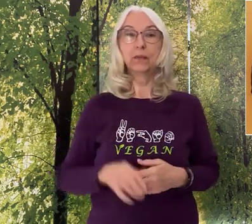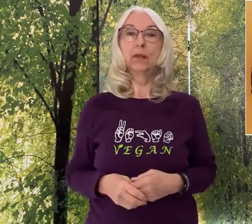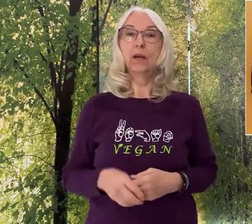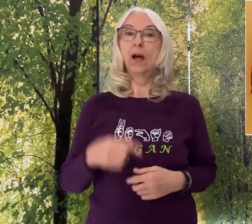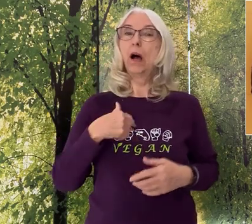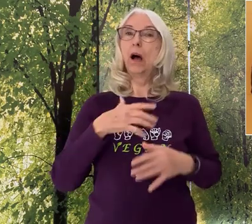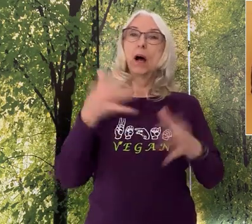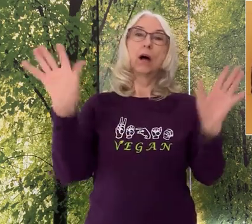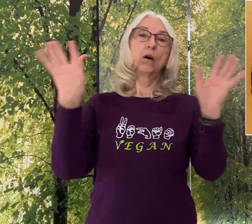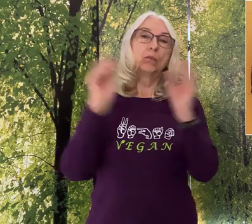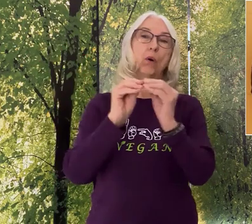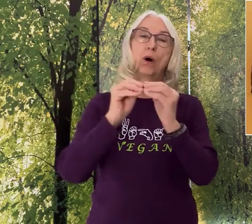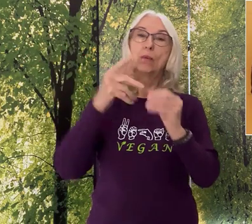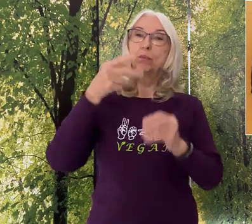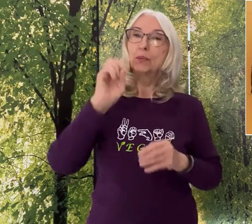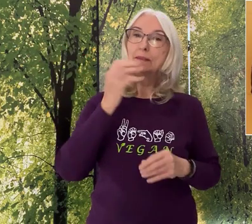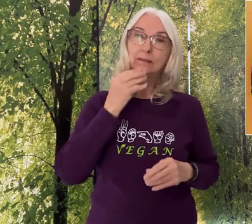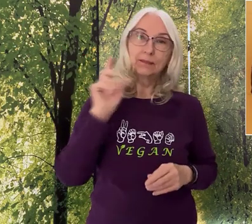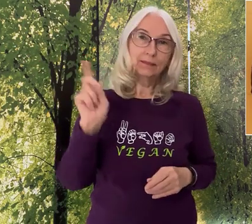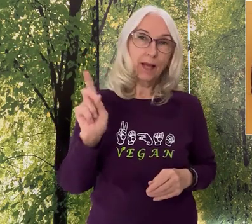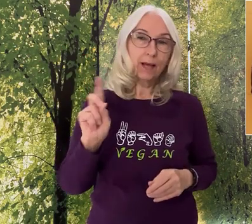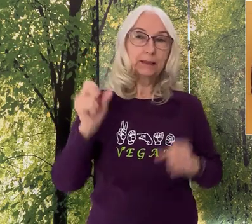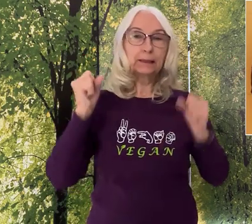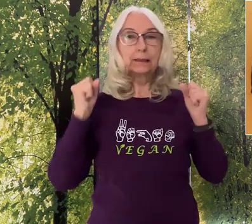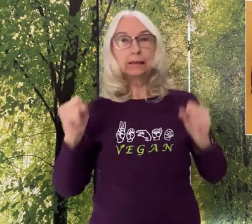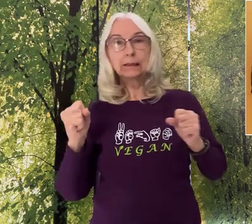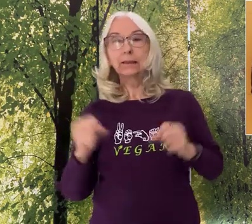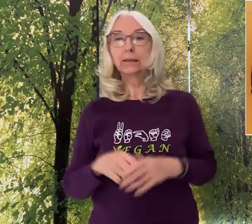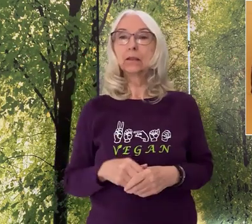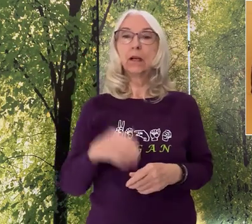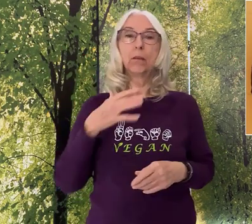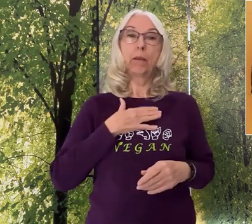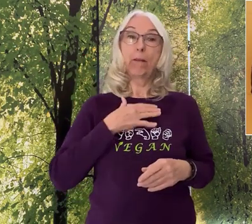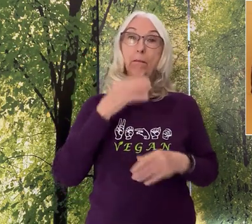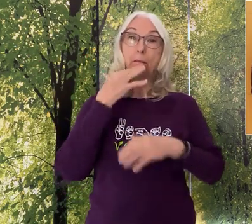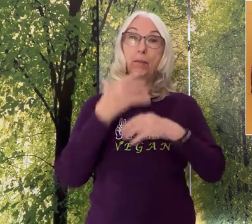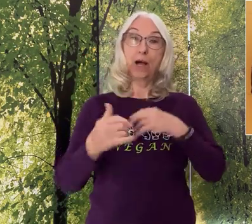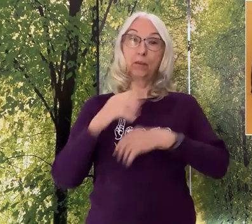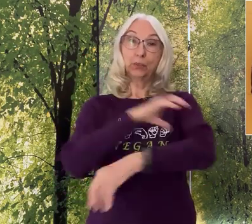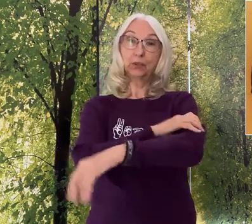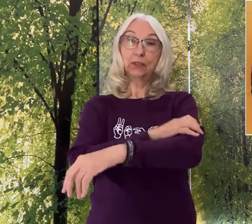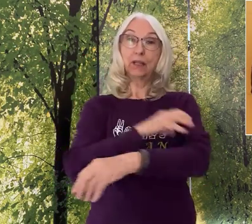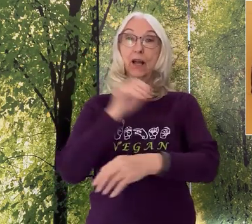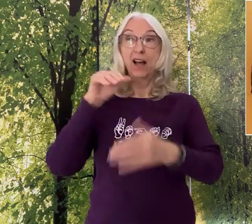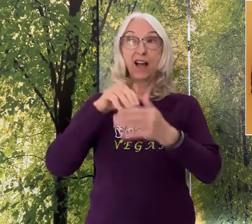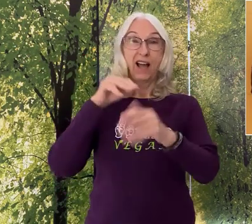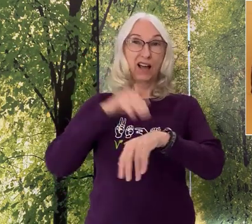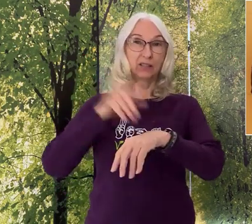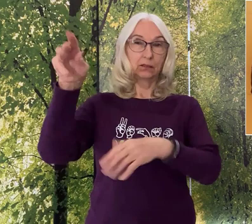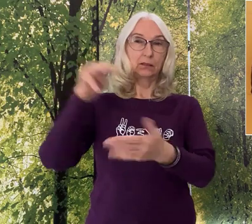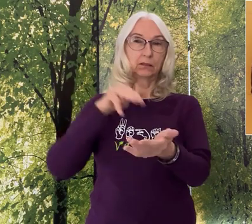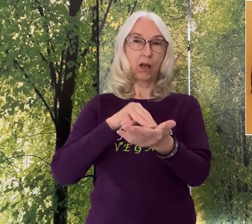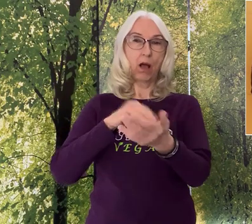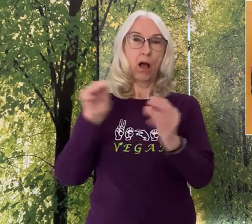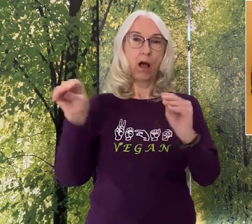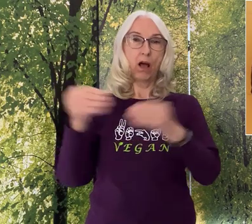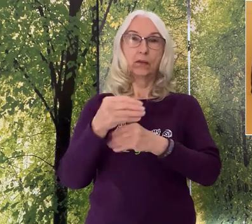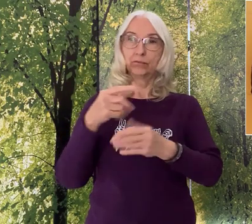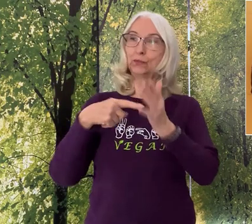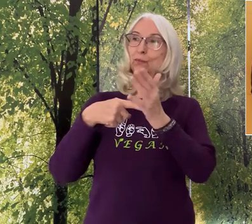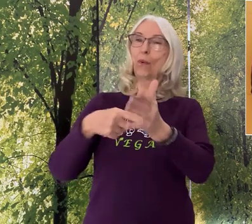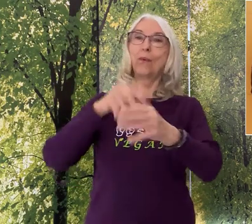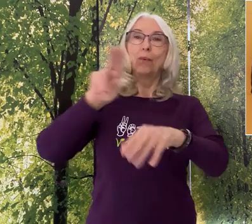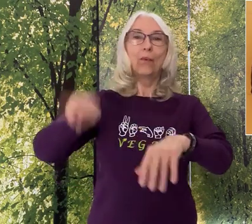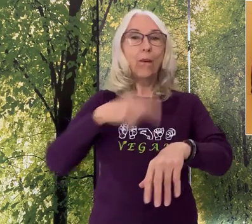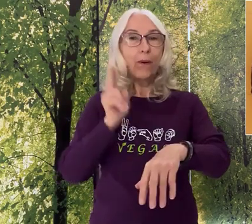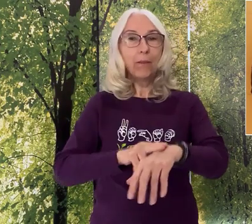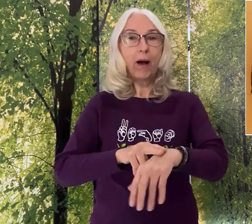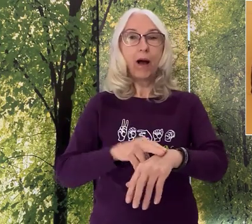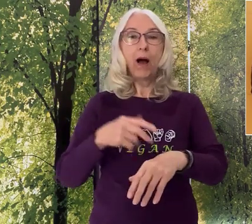I was no longer pre-diabetic. And my blood pressure at the doctor’s office was normal.